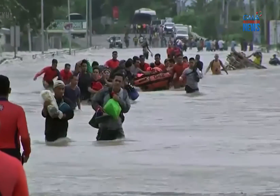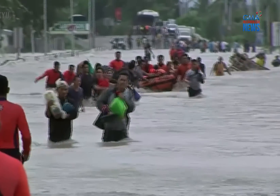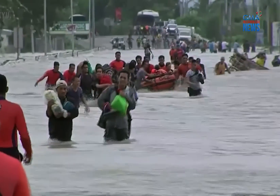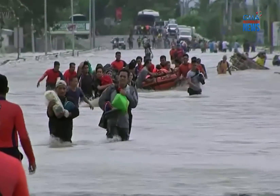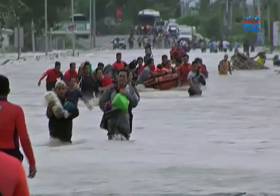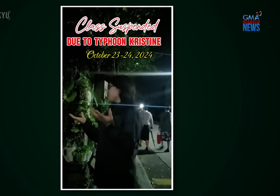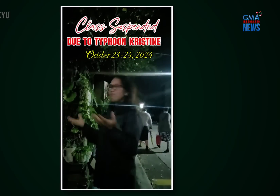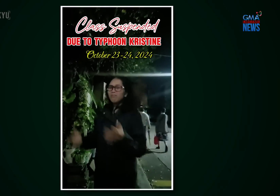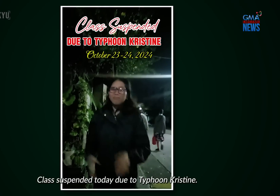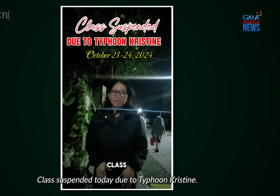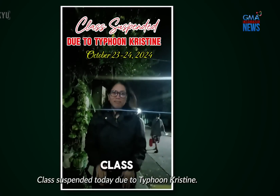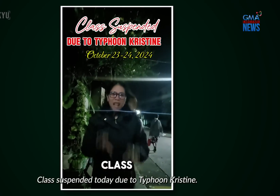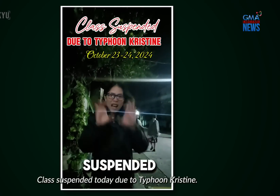because it can cause flooding.